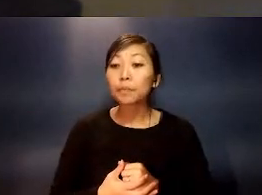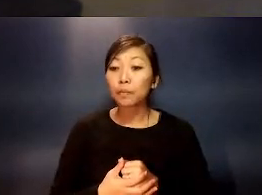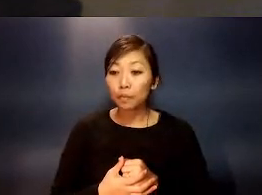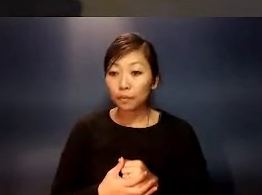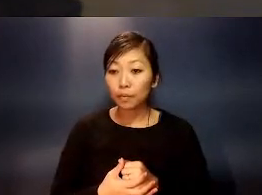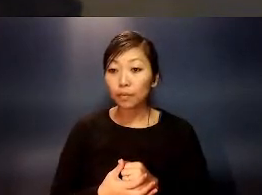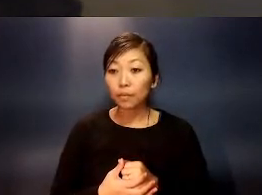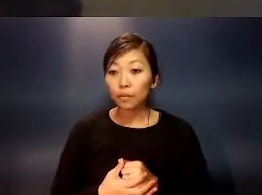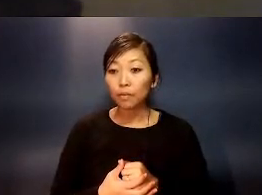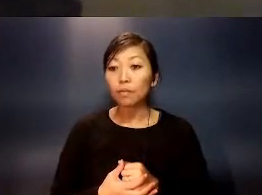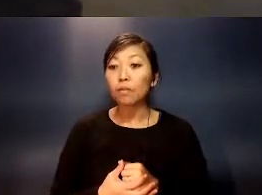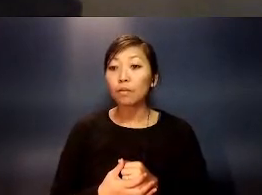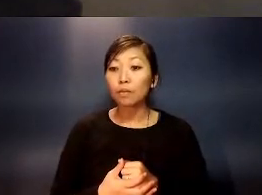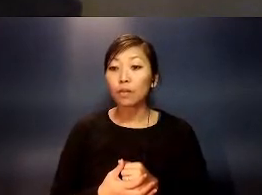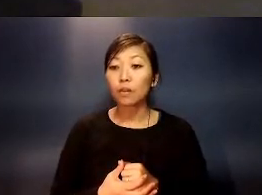TO LOOK AT AS WE SLOWLY APPROACH CHANGE HERE.